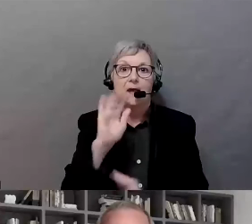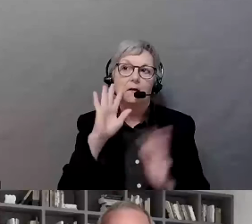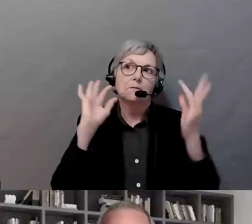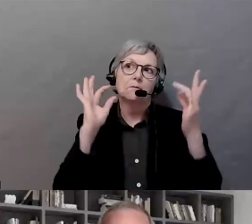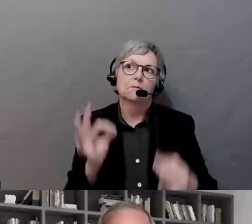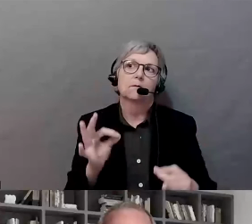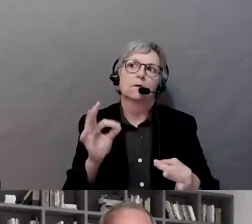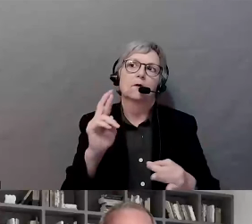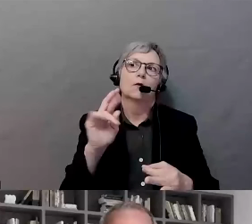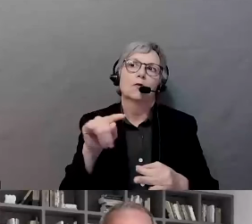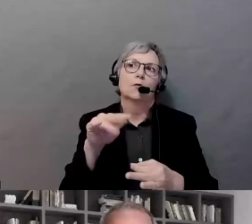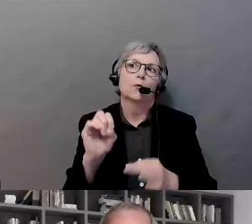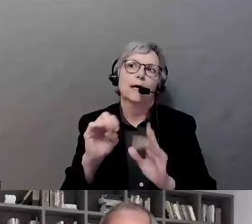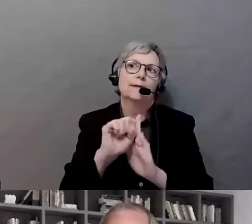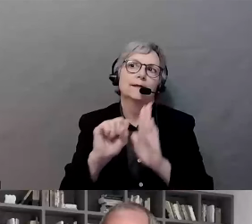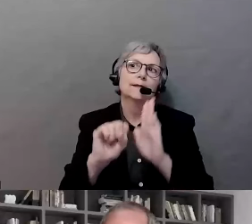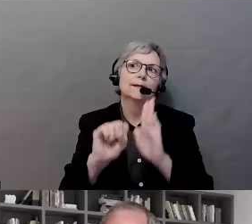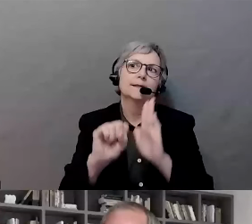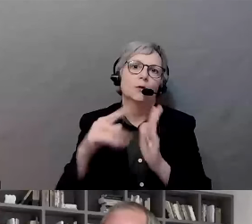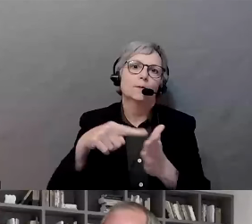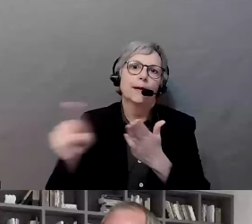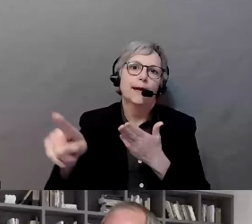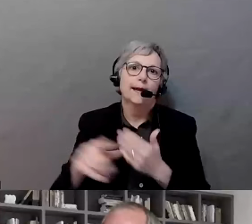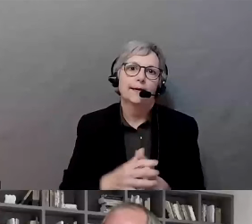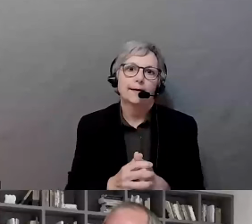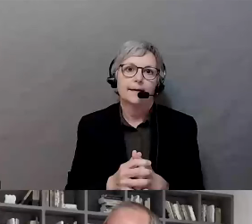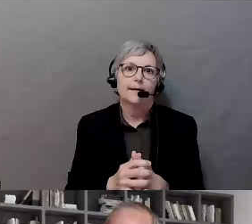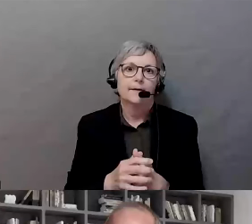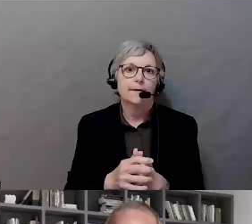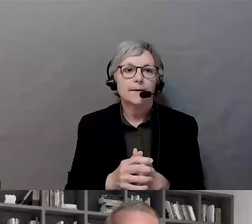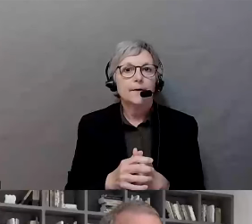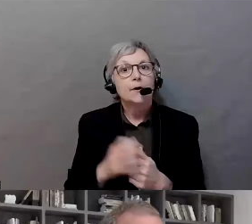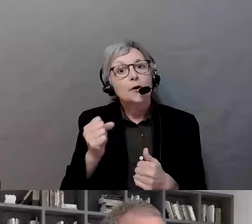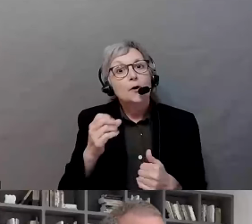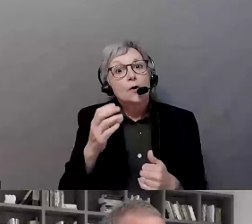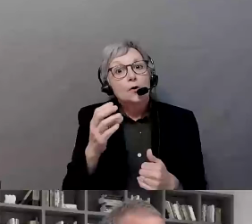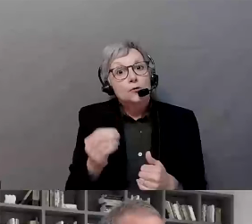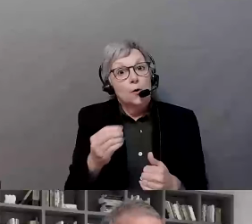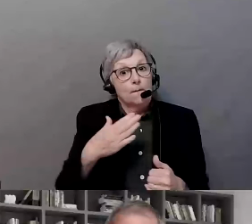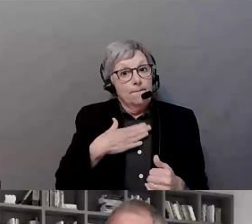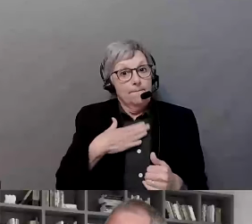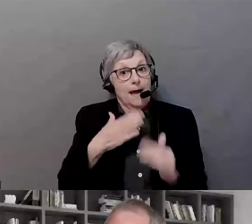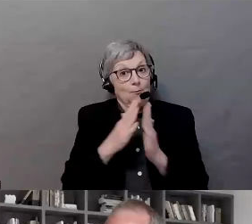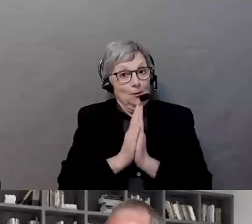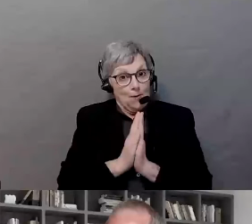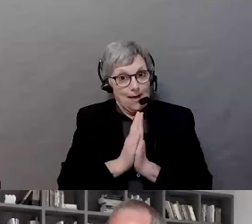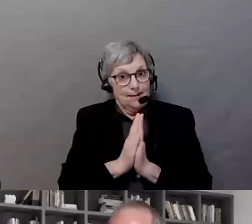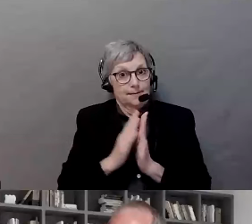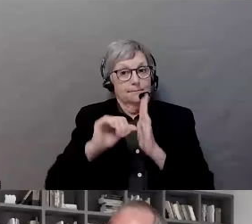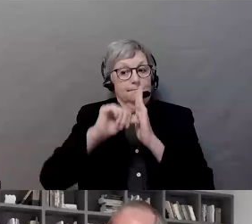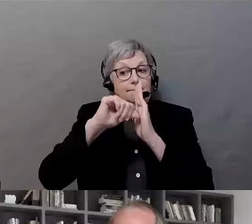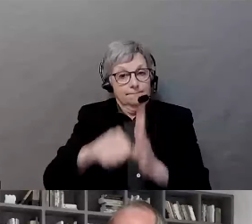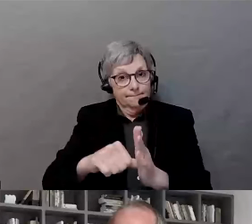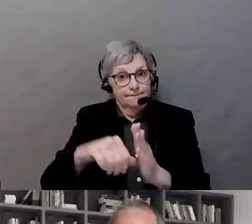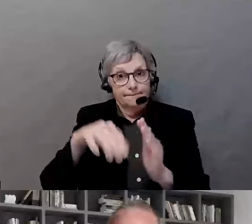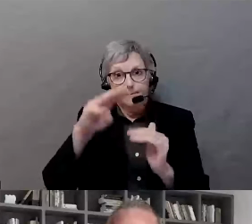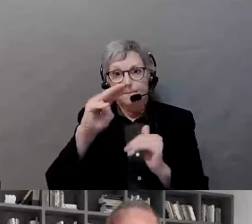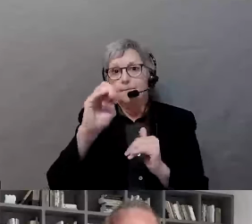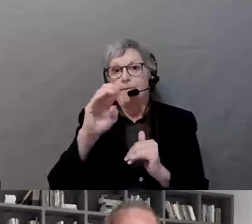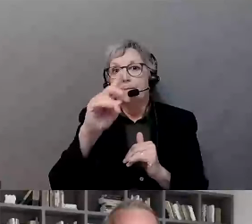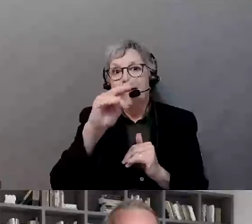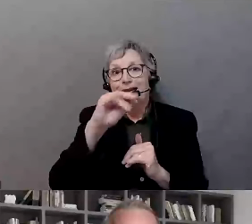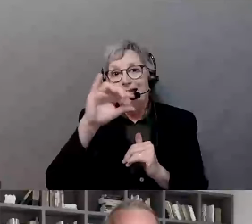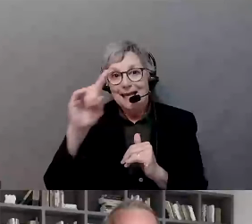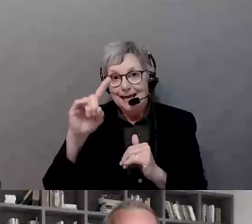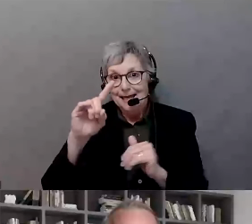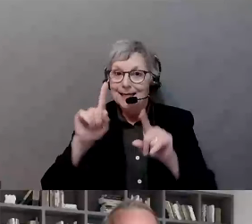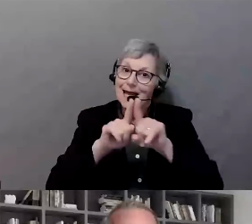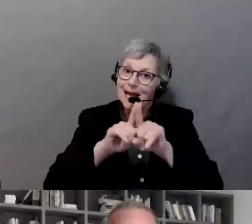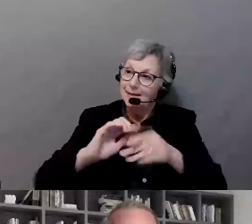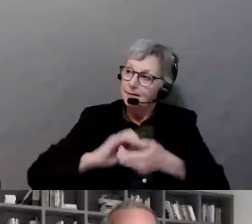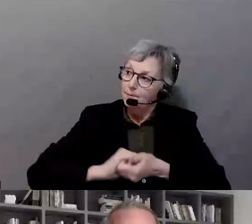STATE IS GOING TO PLAY. SO MY PART IS COLLABORATING WITH MEDICAID